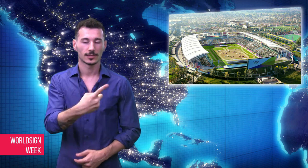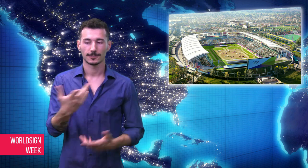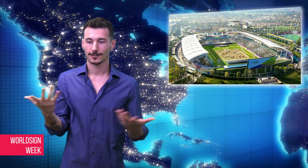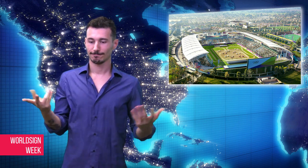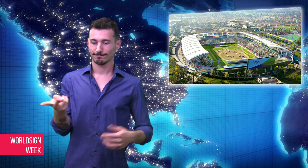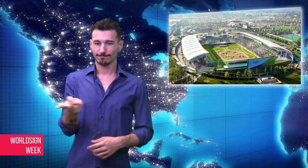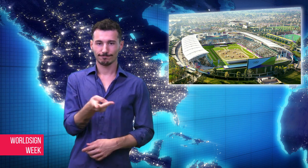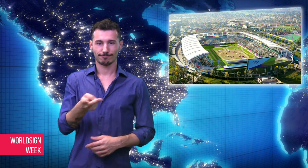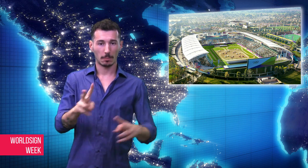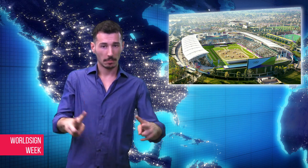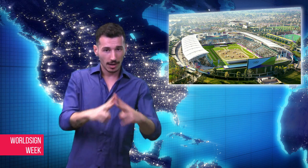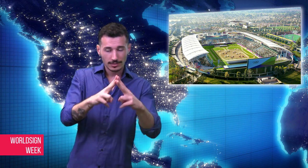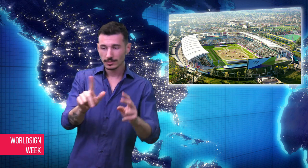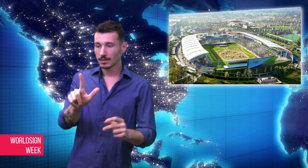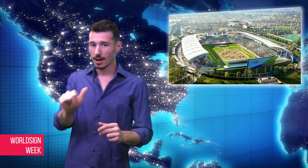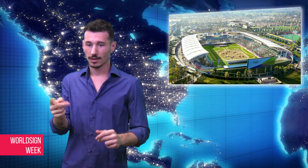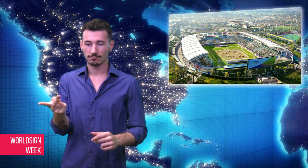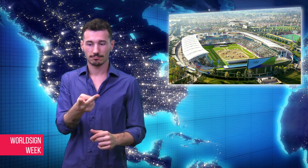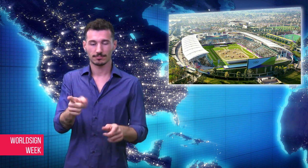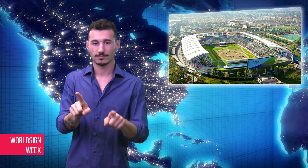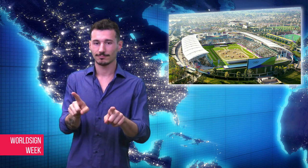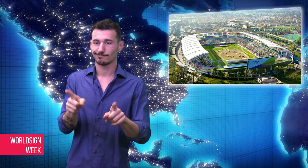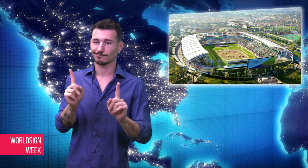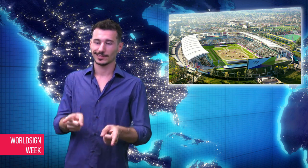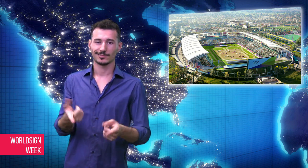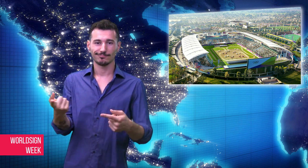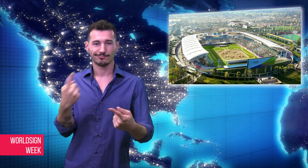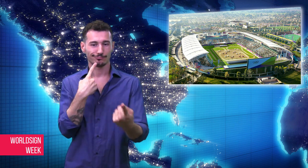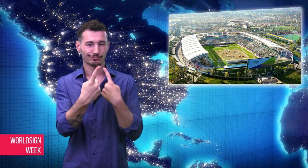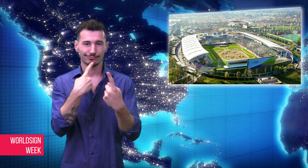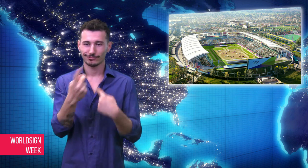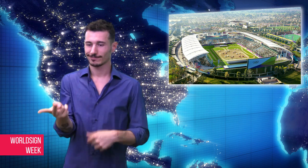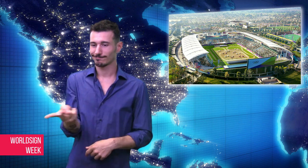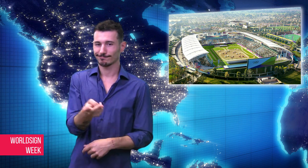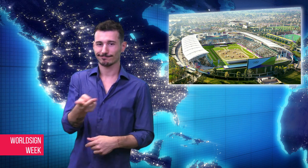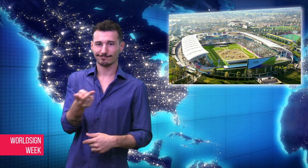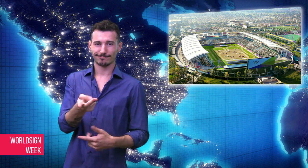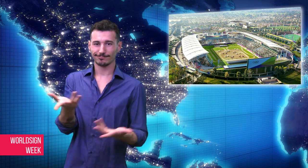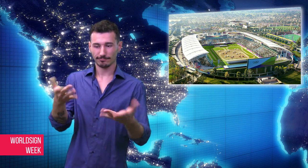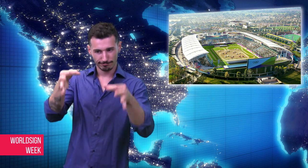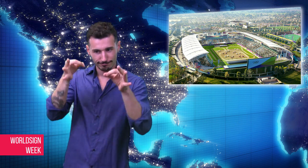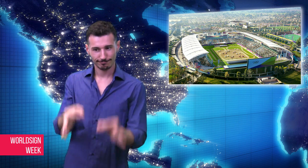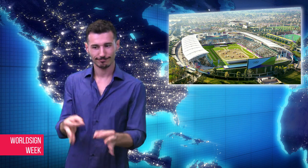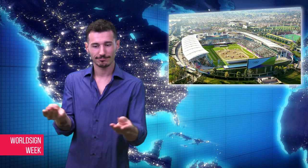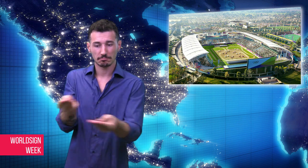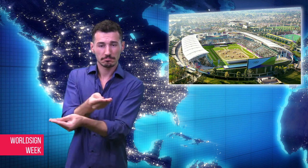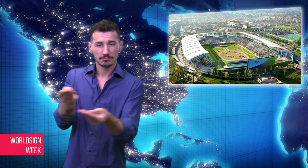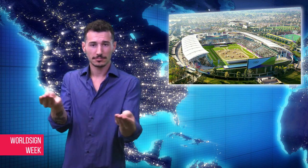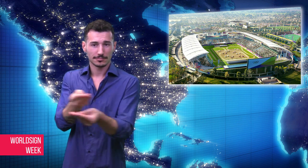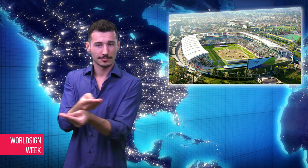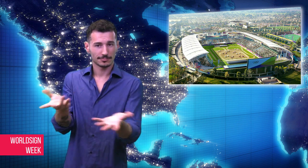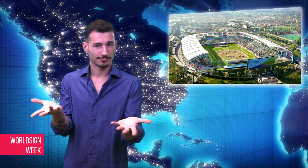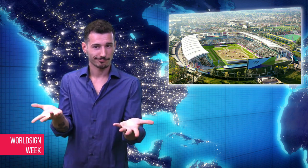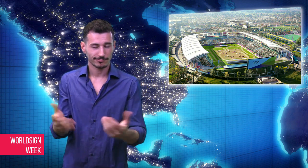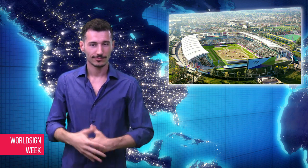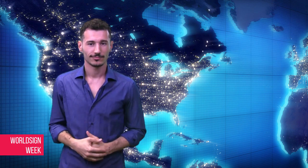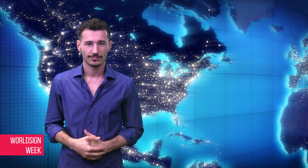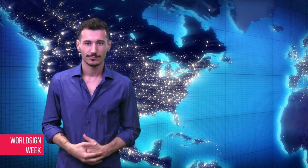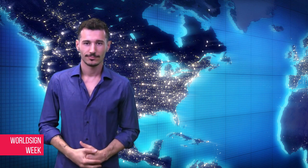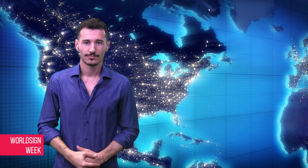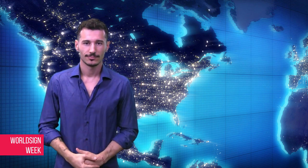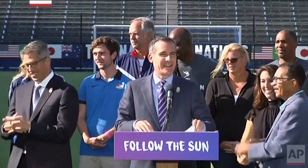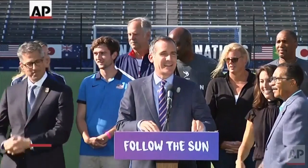two cities to work out a plan to share.